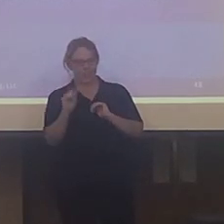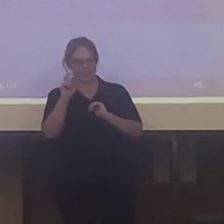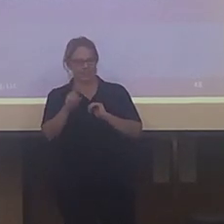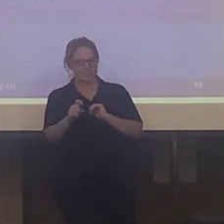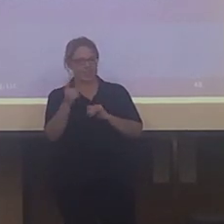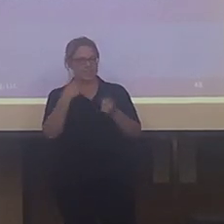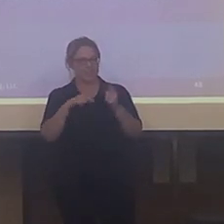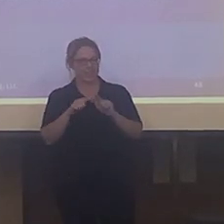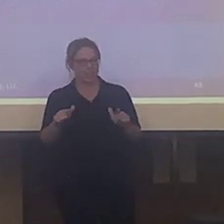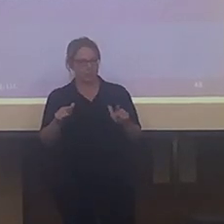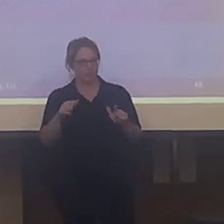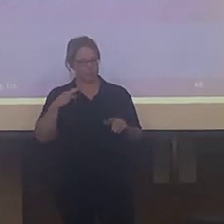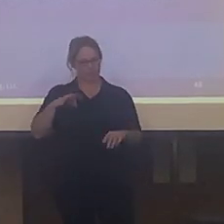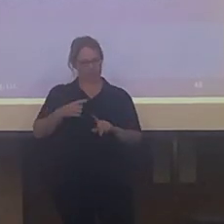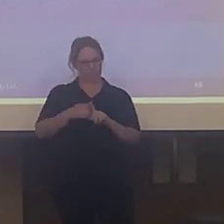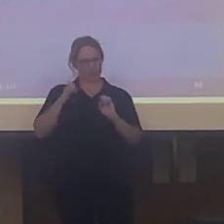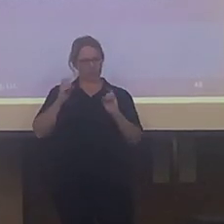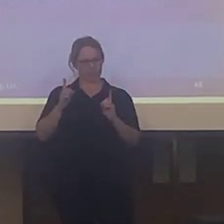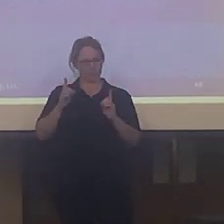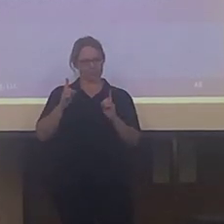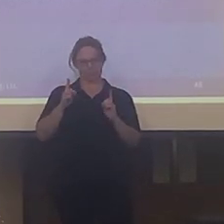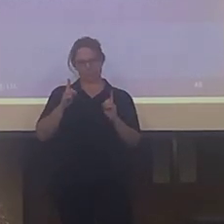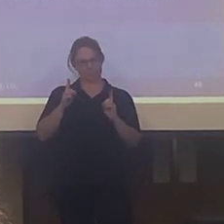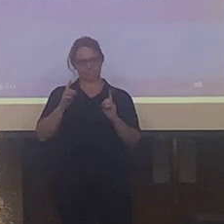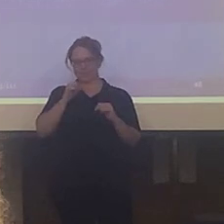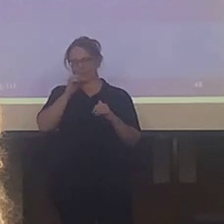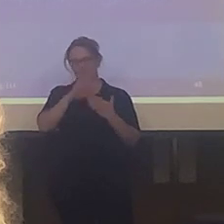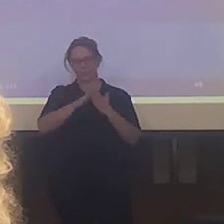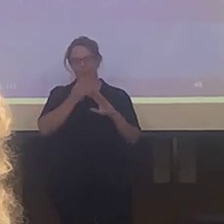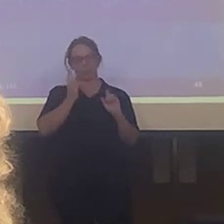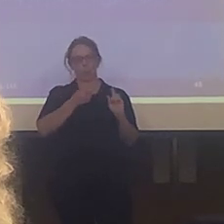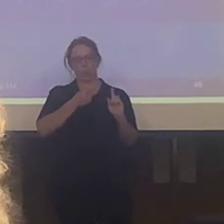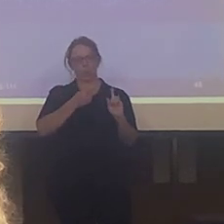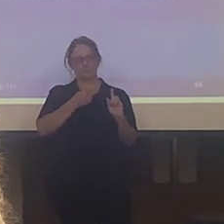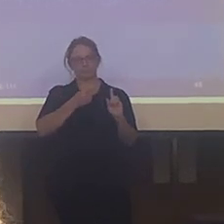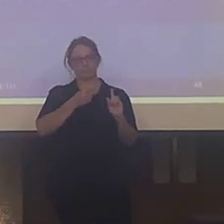from education then that really wouldn't become a goal that's not it just might be something you